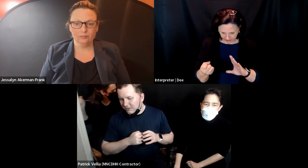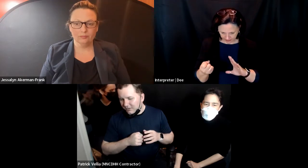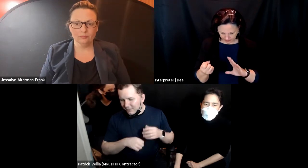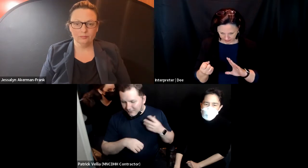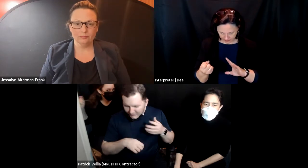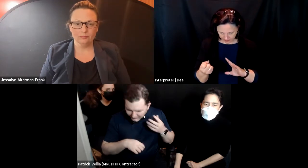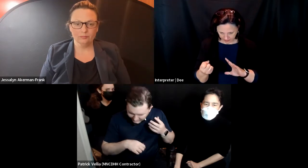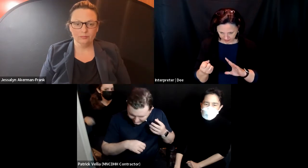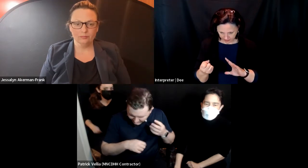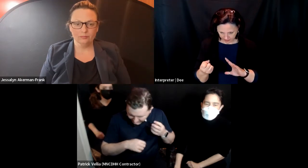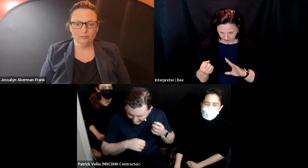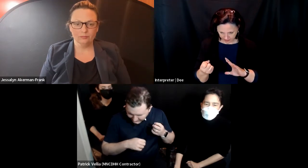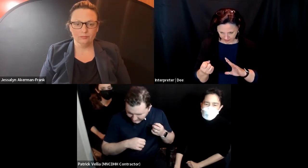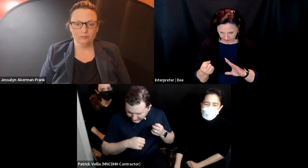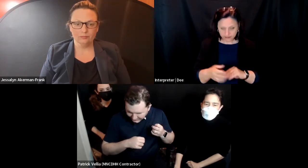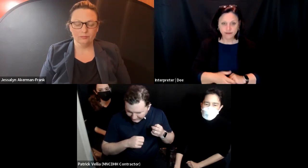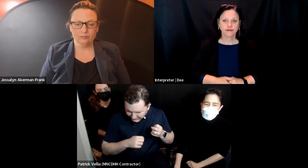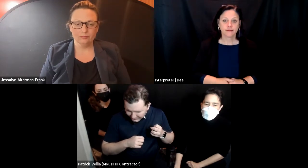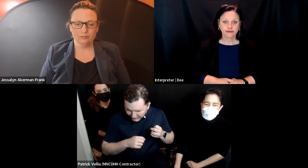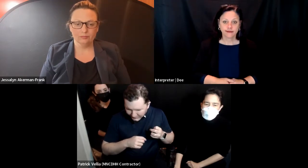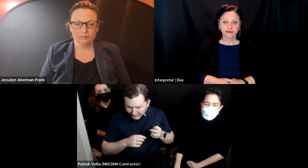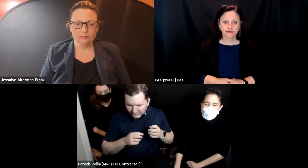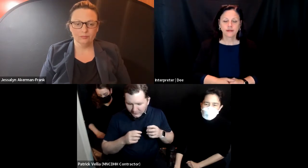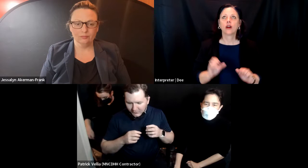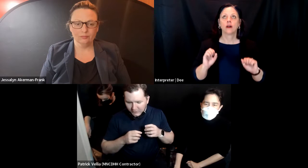So where was I?